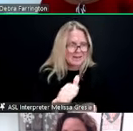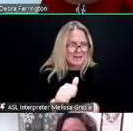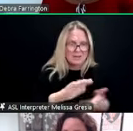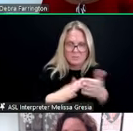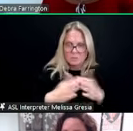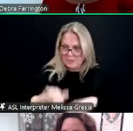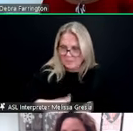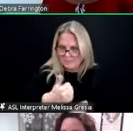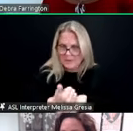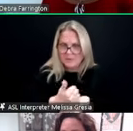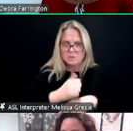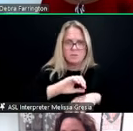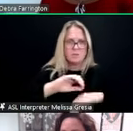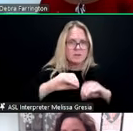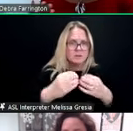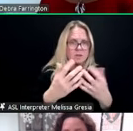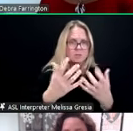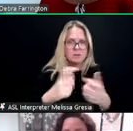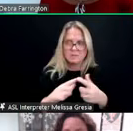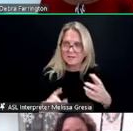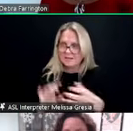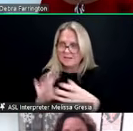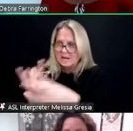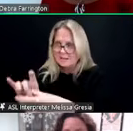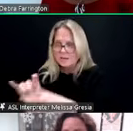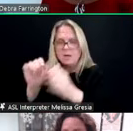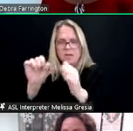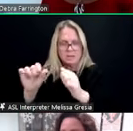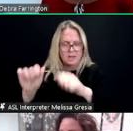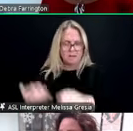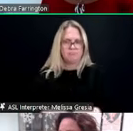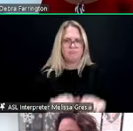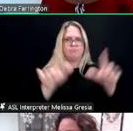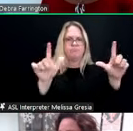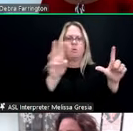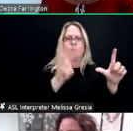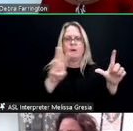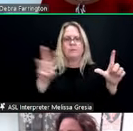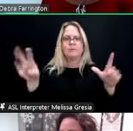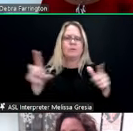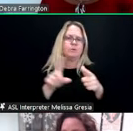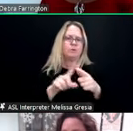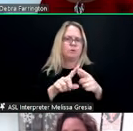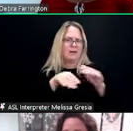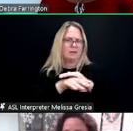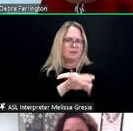to get connected to a hub lead can certainly go to our website and access information there about who